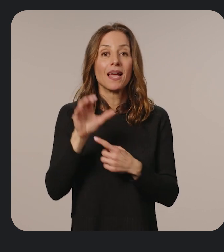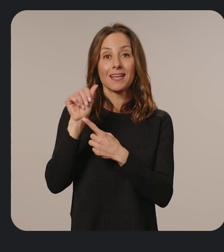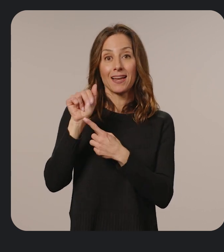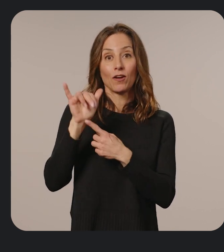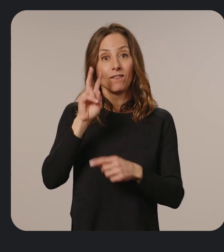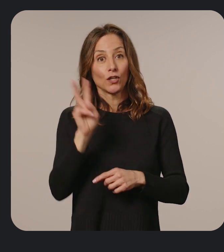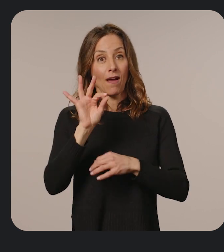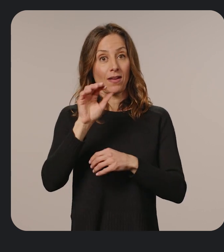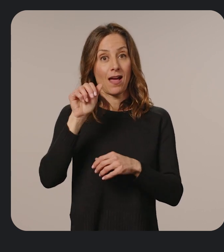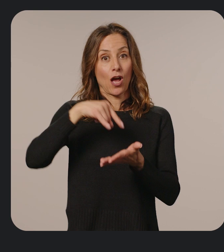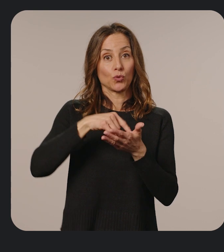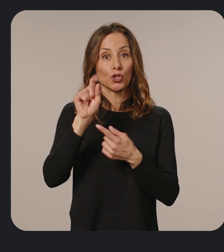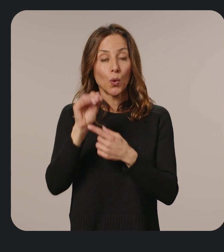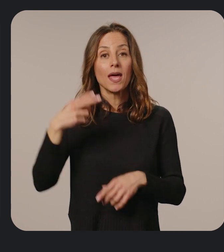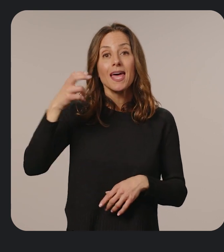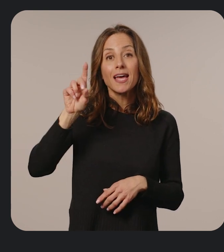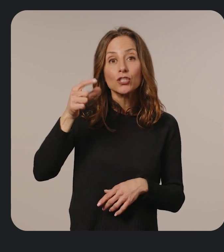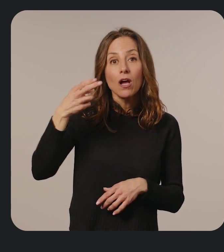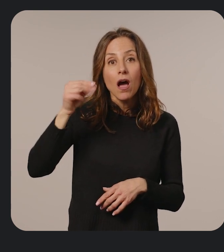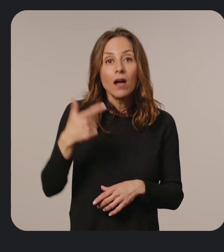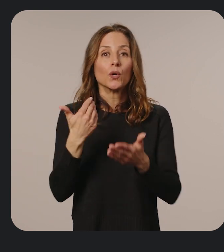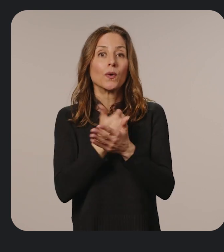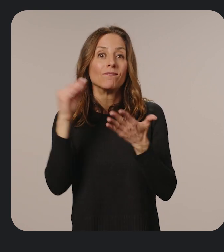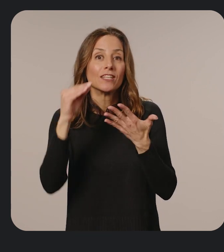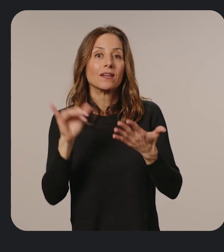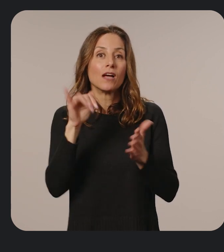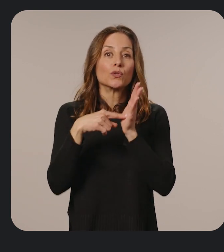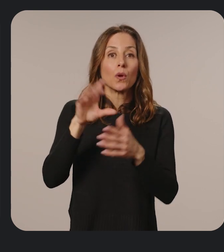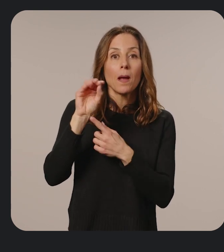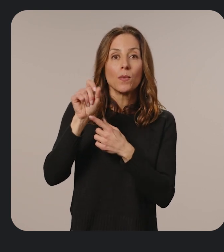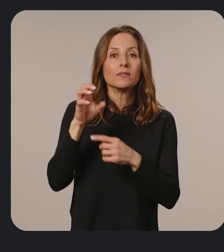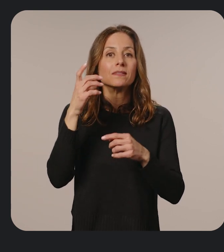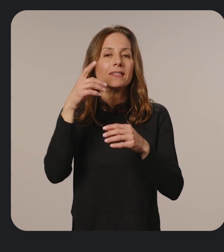In the Canary version of Android Studio Hedgehog, new features like showing Compose state information